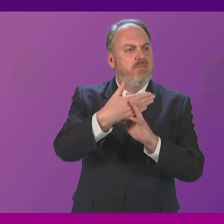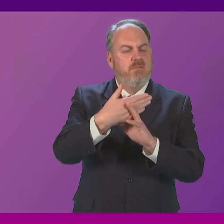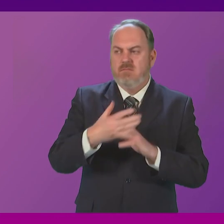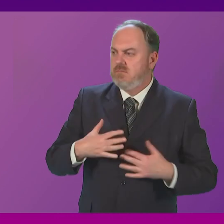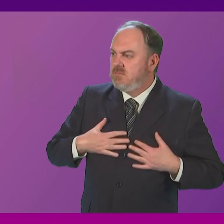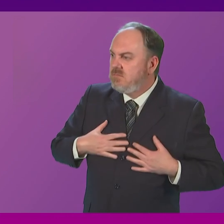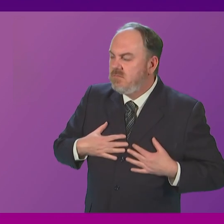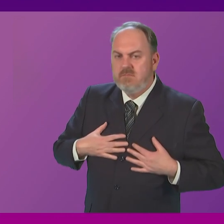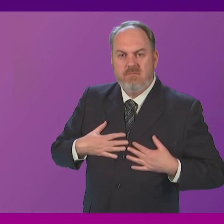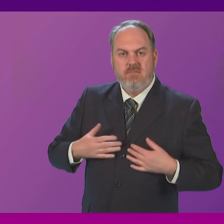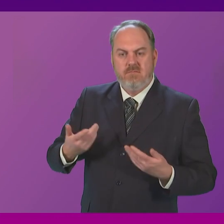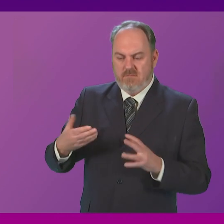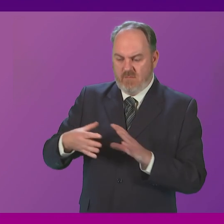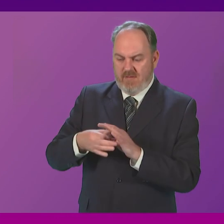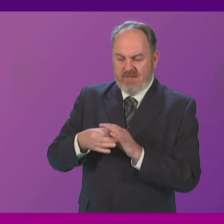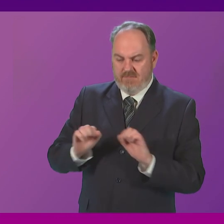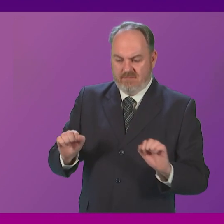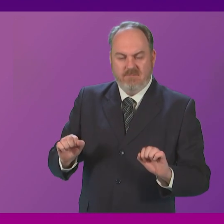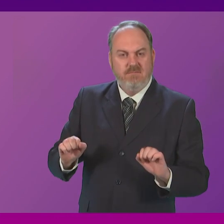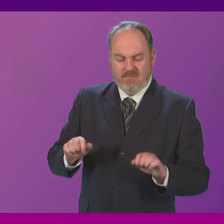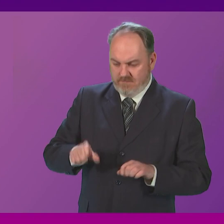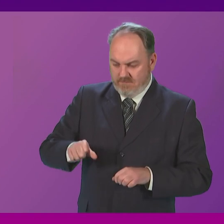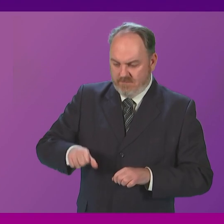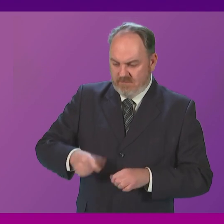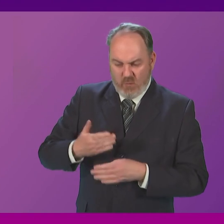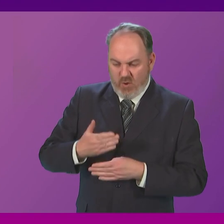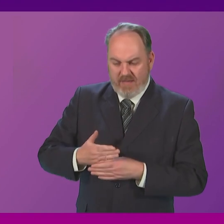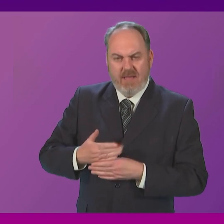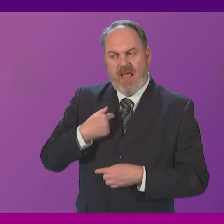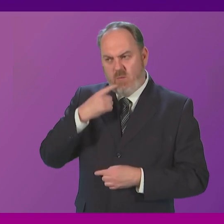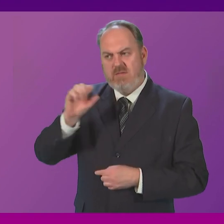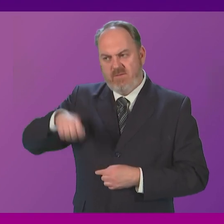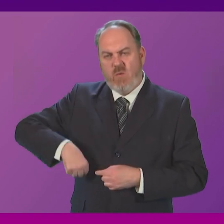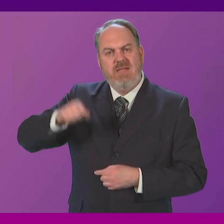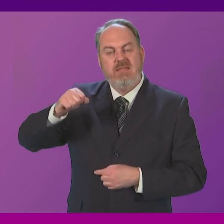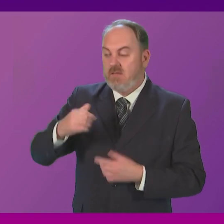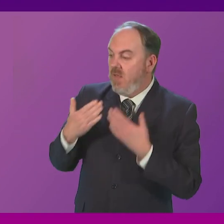I would have voted yes.